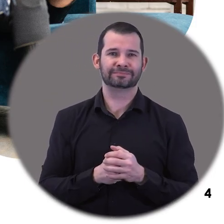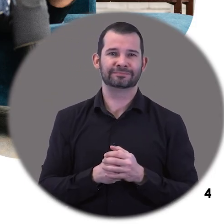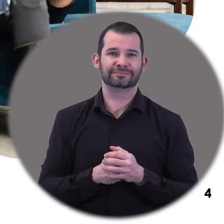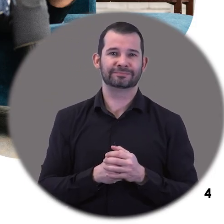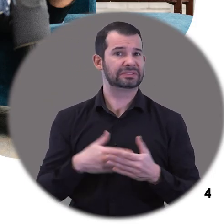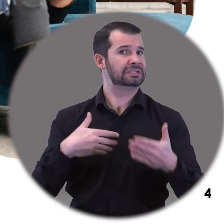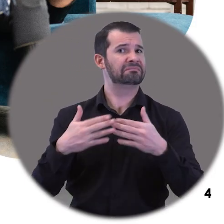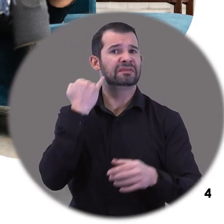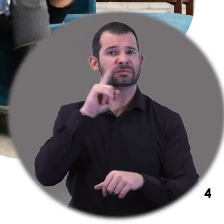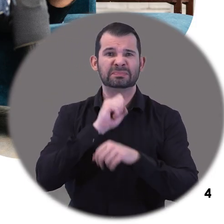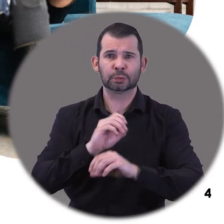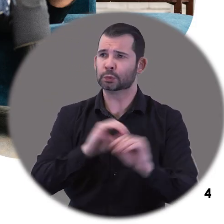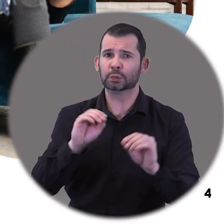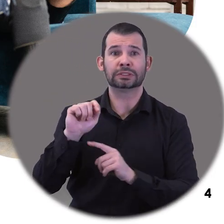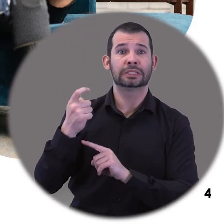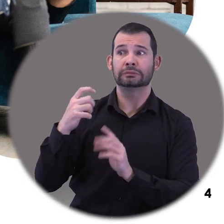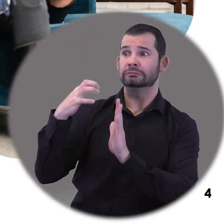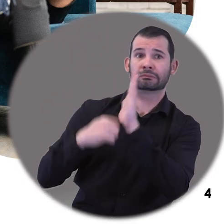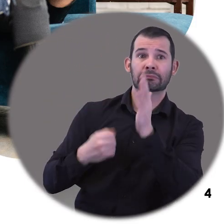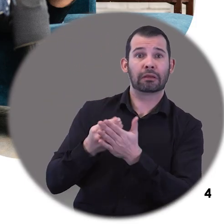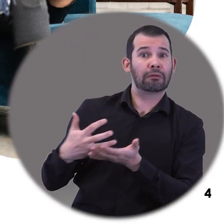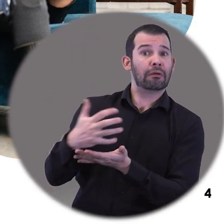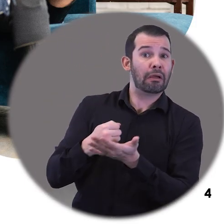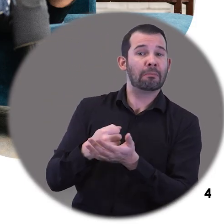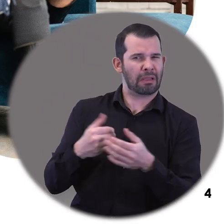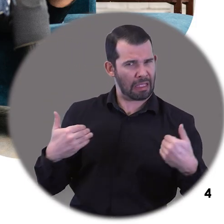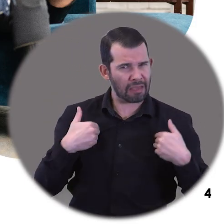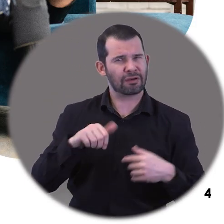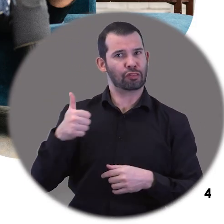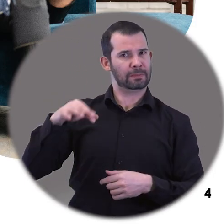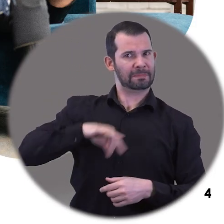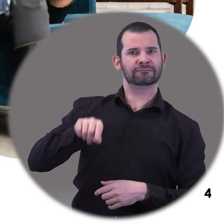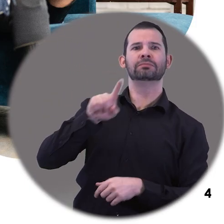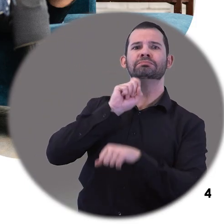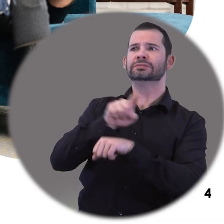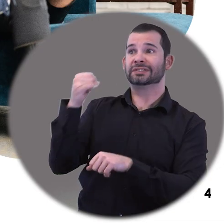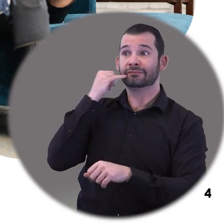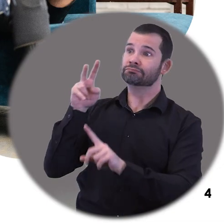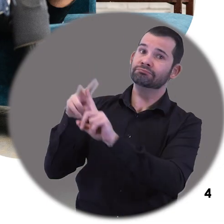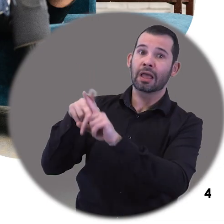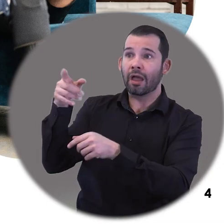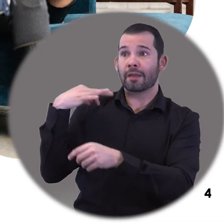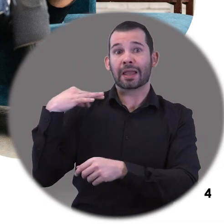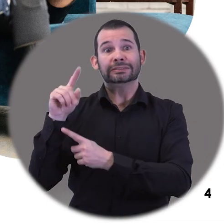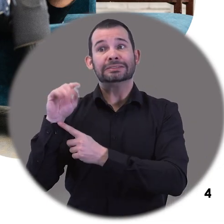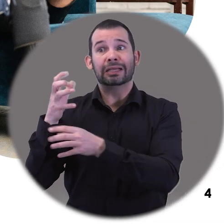Even if you do not have taxable income, there are other benefits to applying for the DTC.